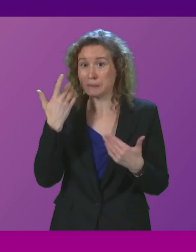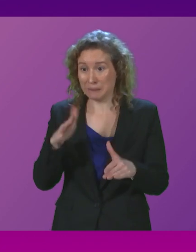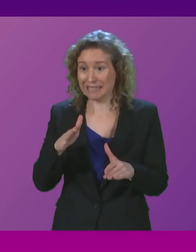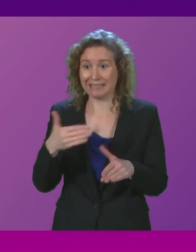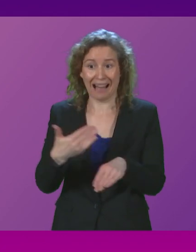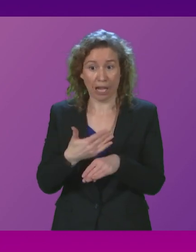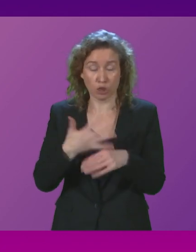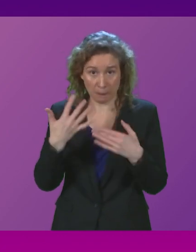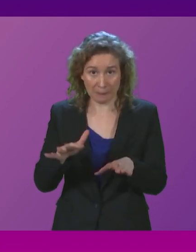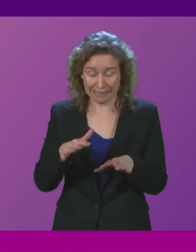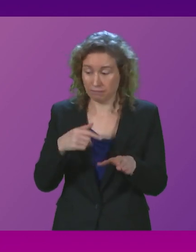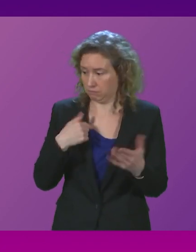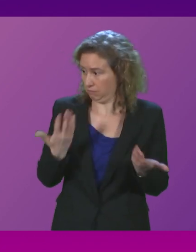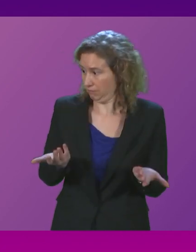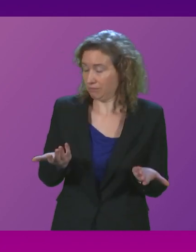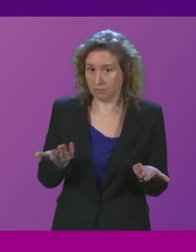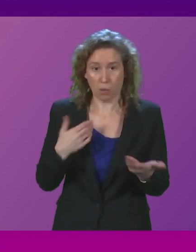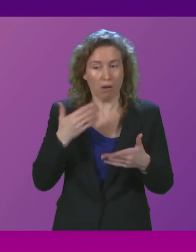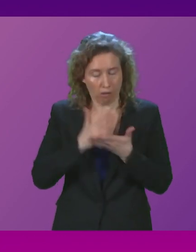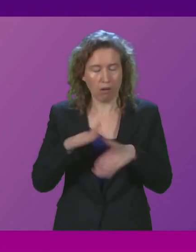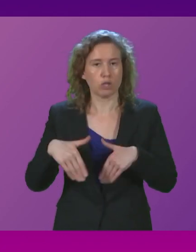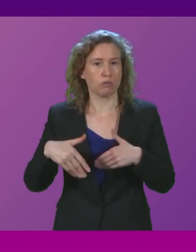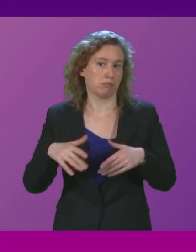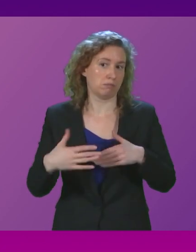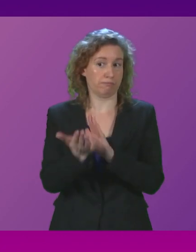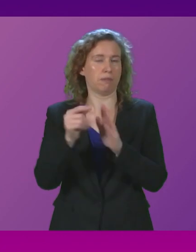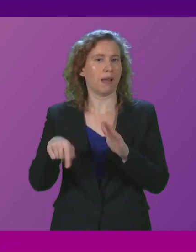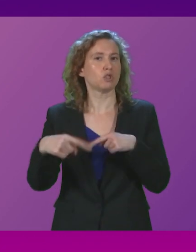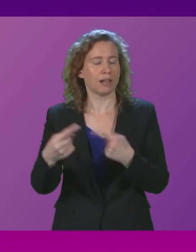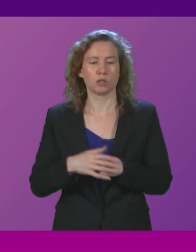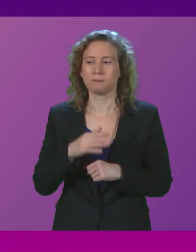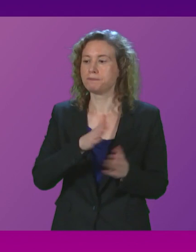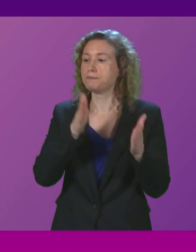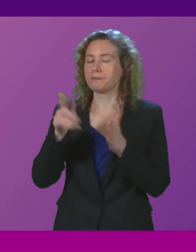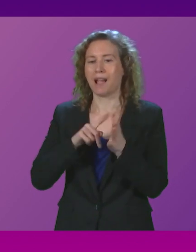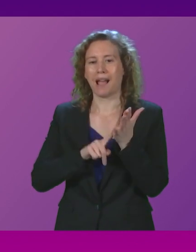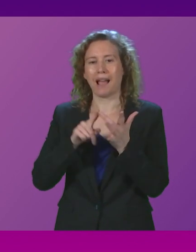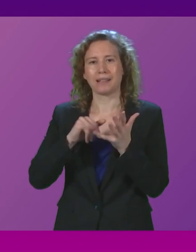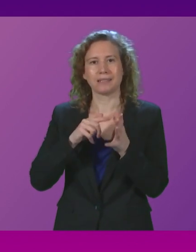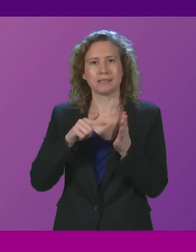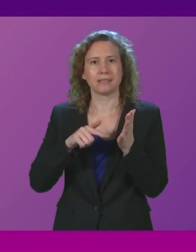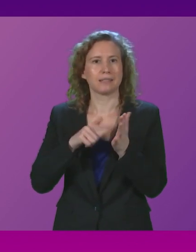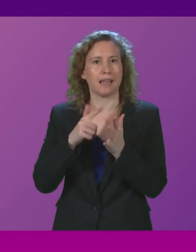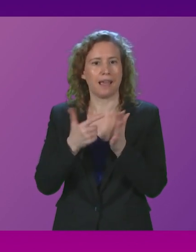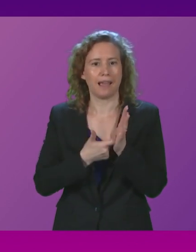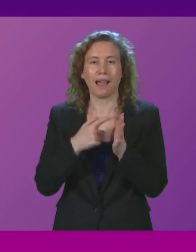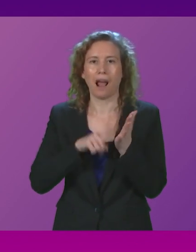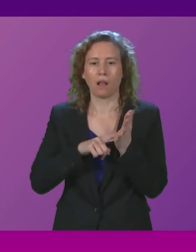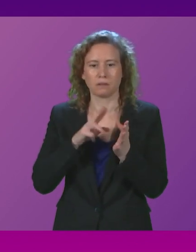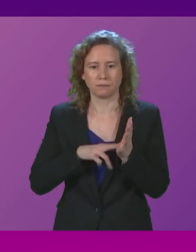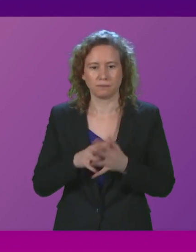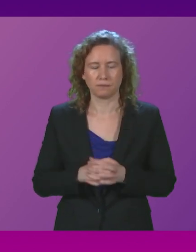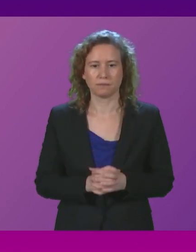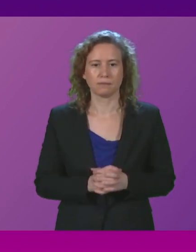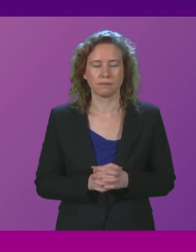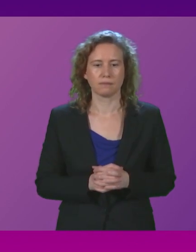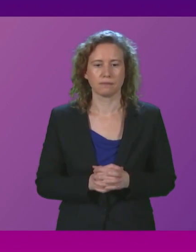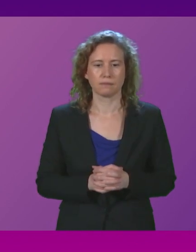taken to address those challenges.